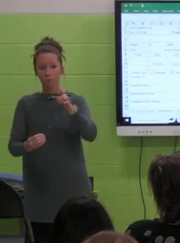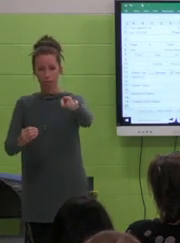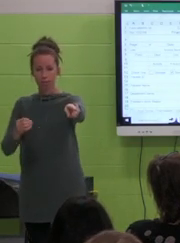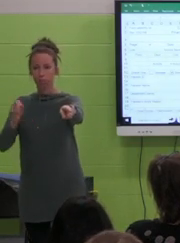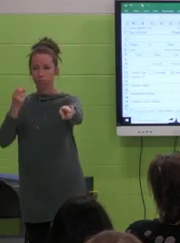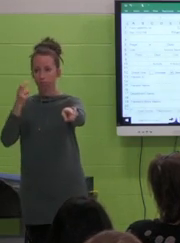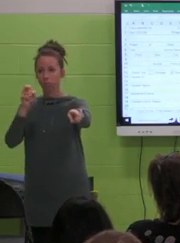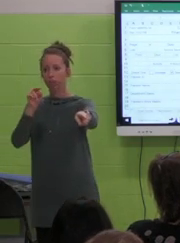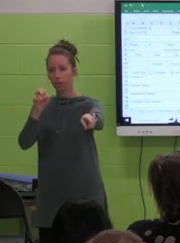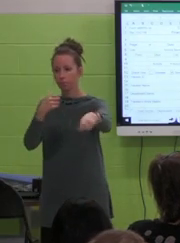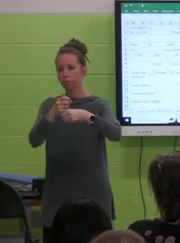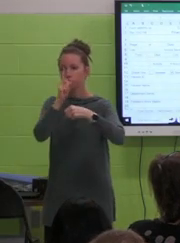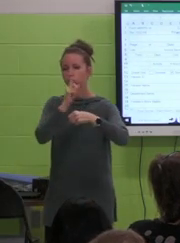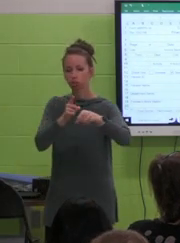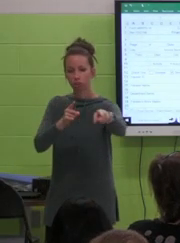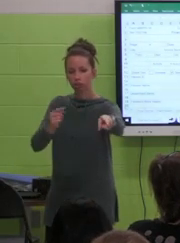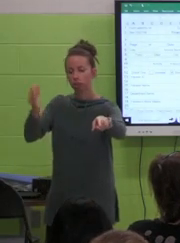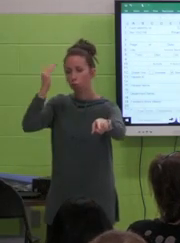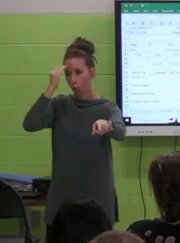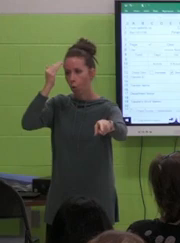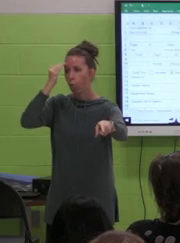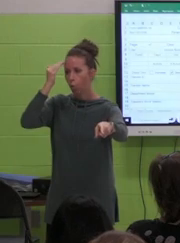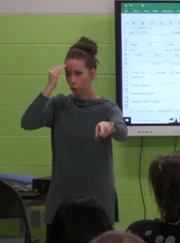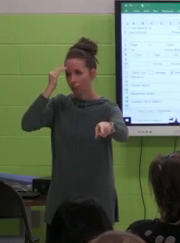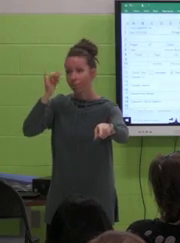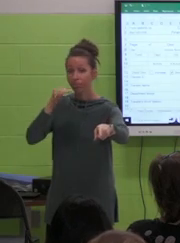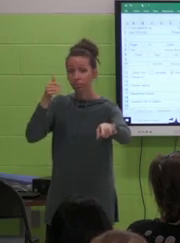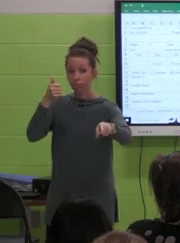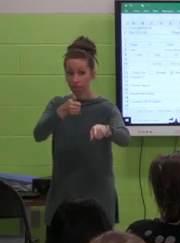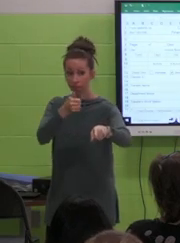just so she's aware of the chain of the email so if she has questions she can follow back through